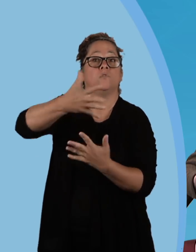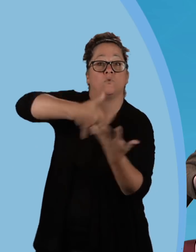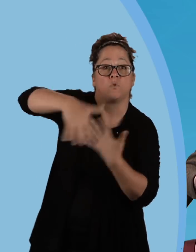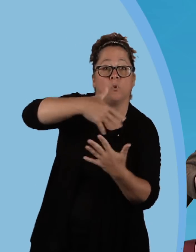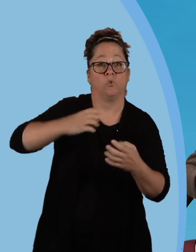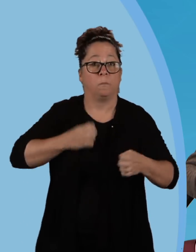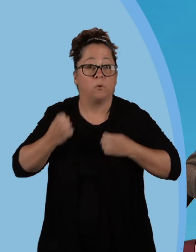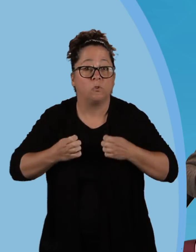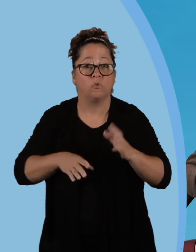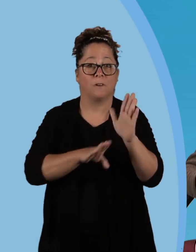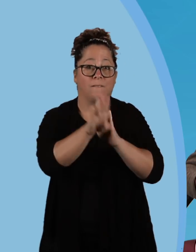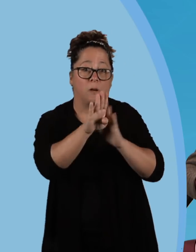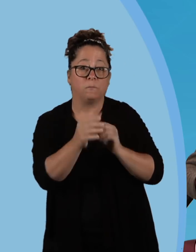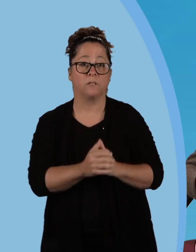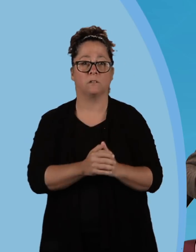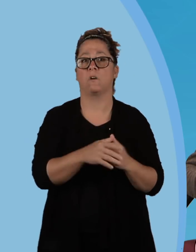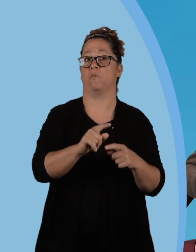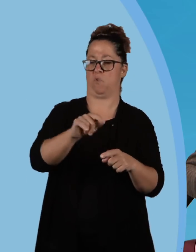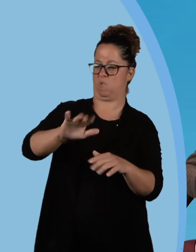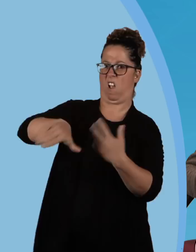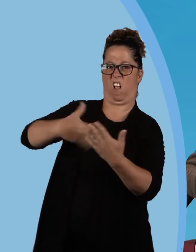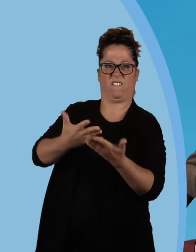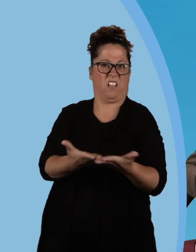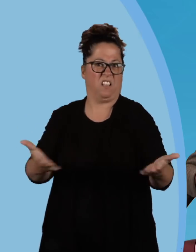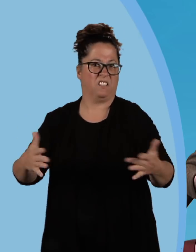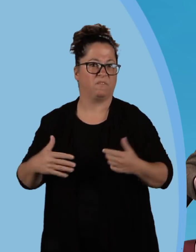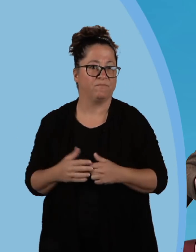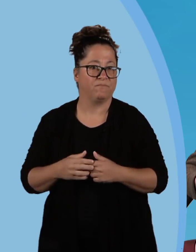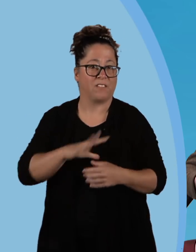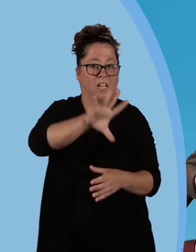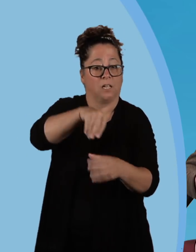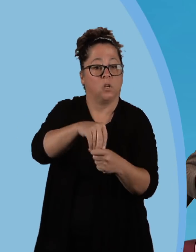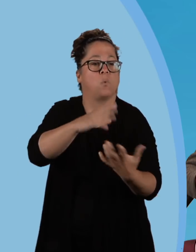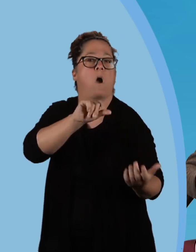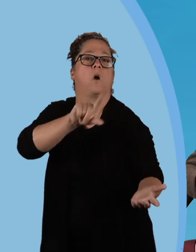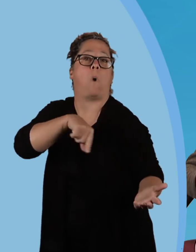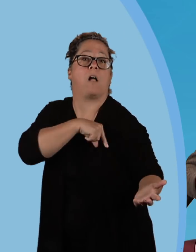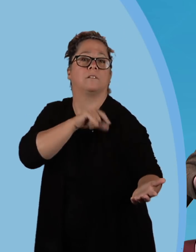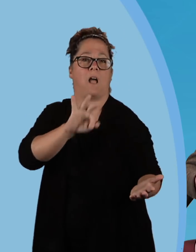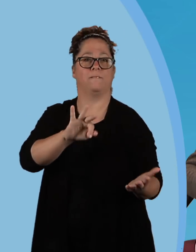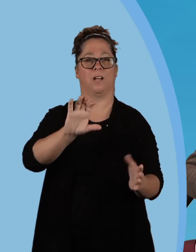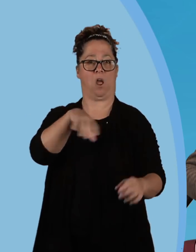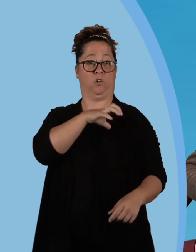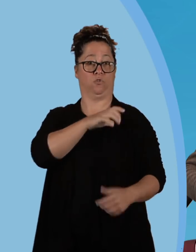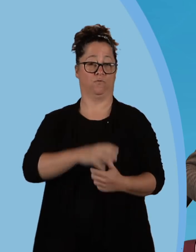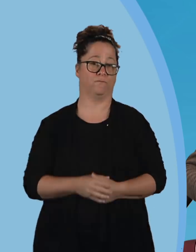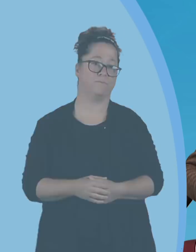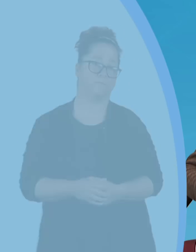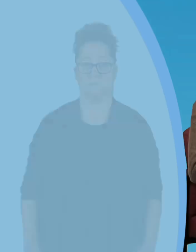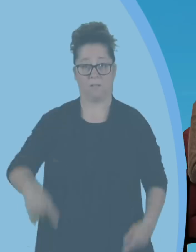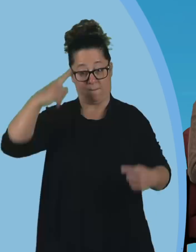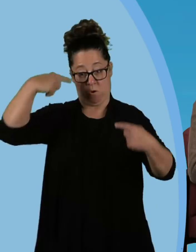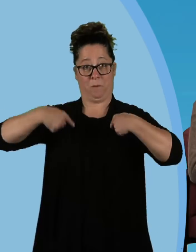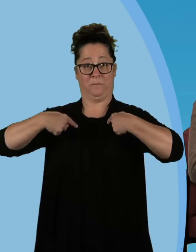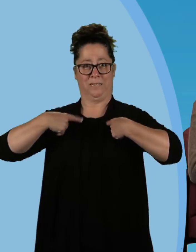cognition, social-emotional development, and other kinds of things that we consider character qualities.